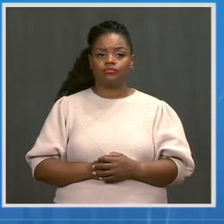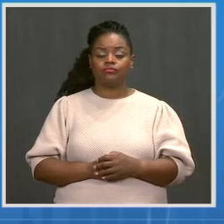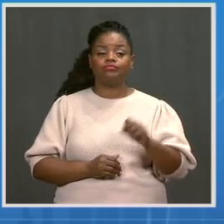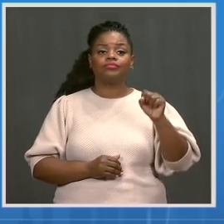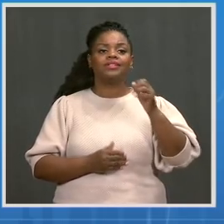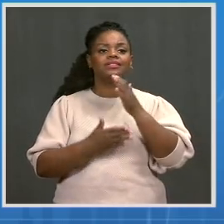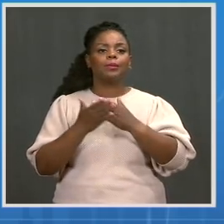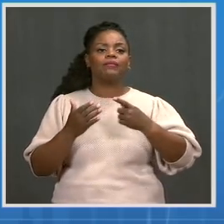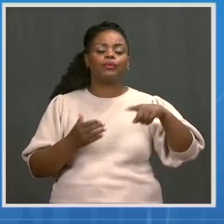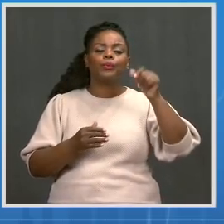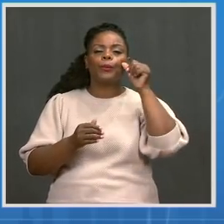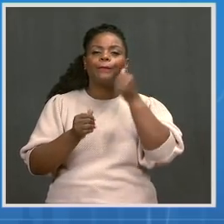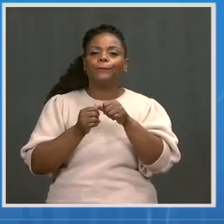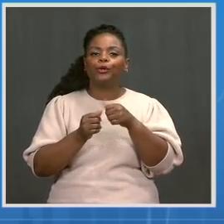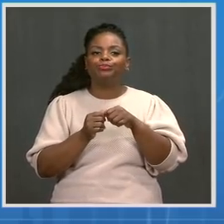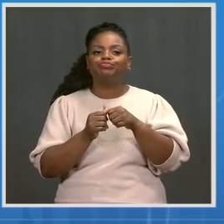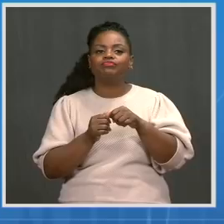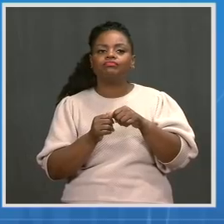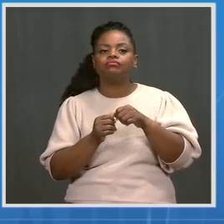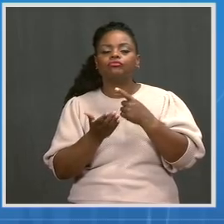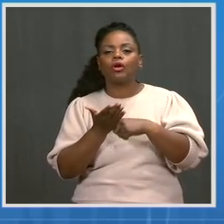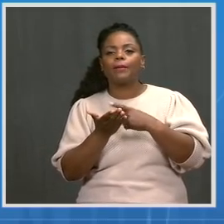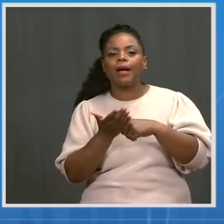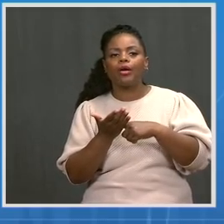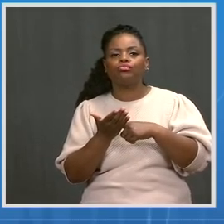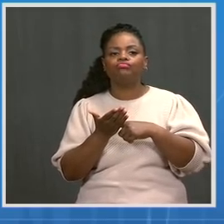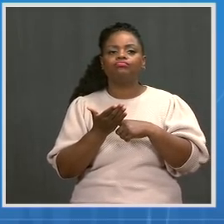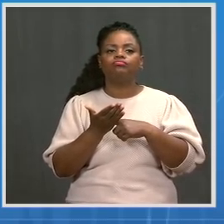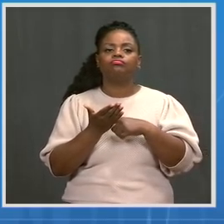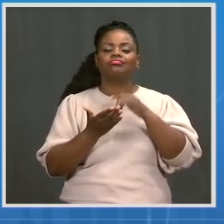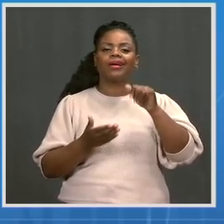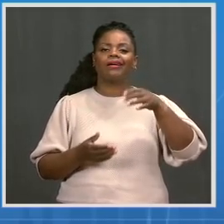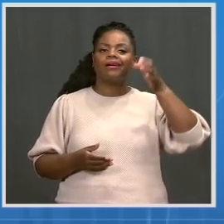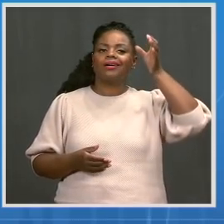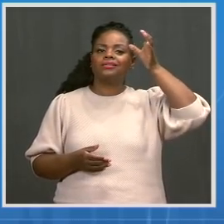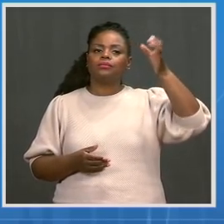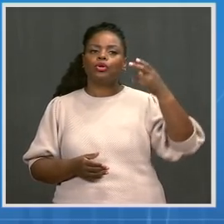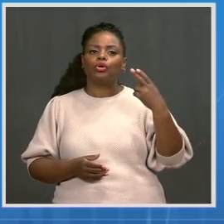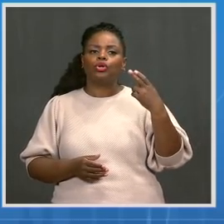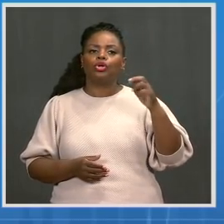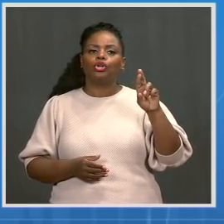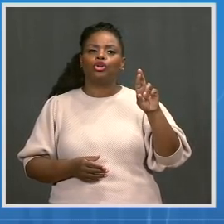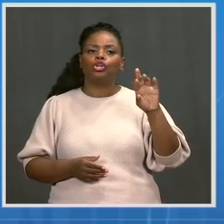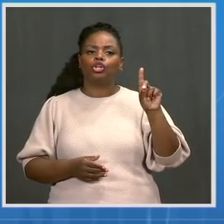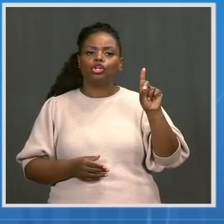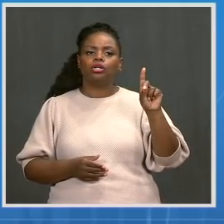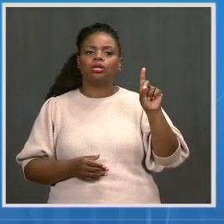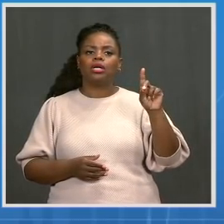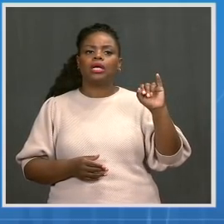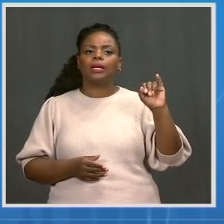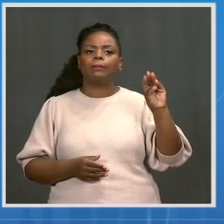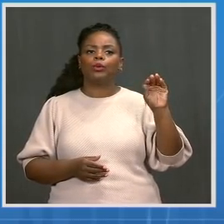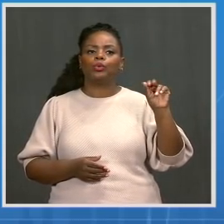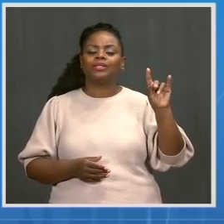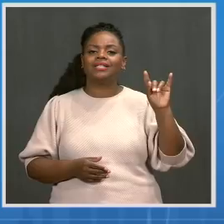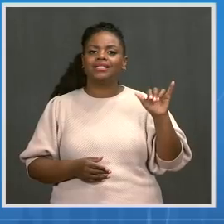when we were talking about this concept of herd immunity and I repetitively said, "We don't know what that number is,